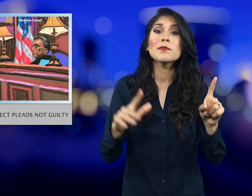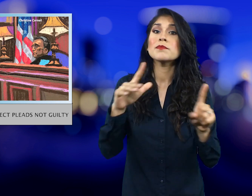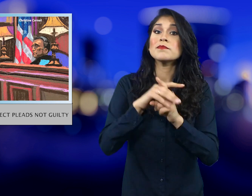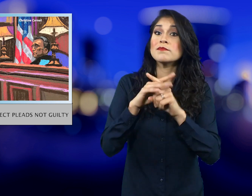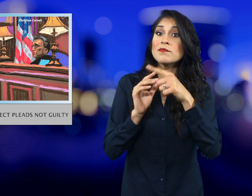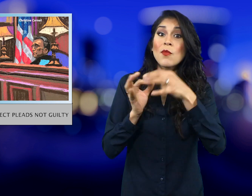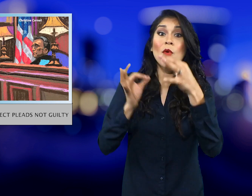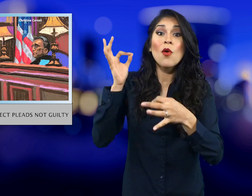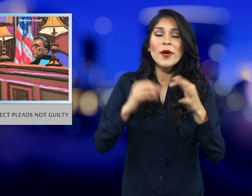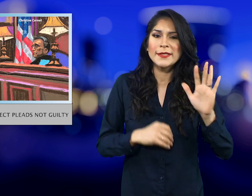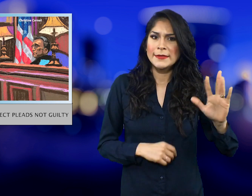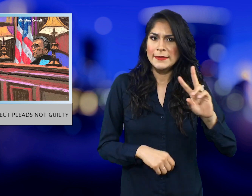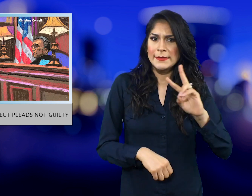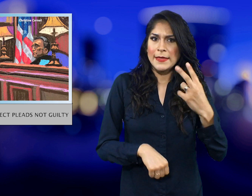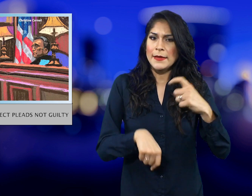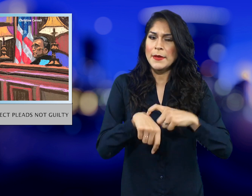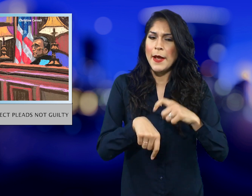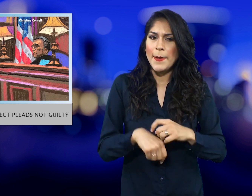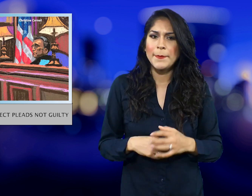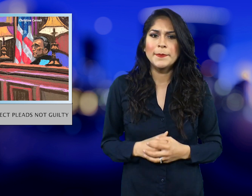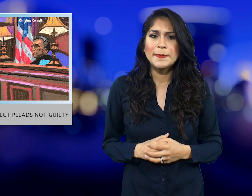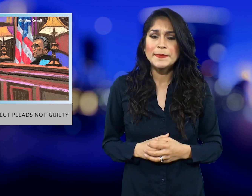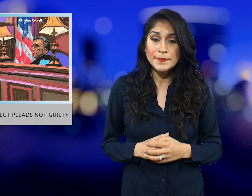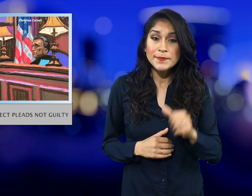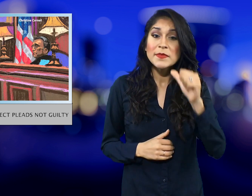This is the second court appearance for the 46-year-old suspect.